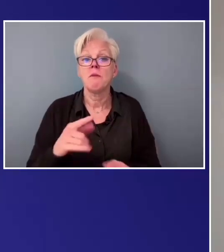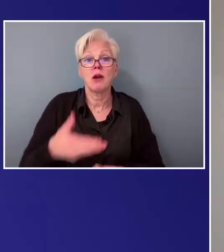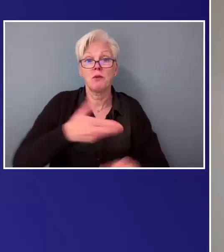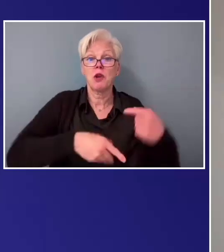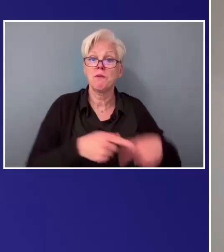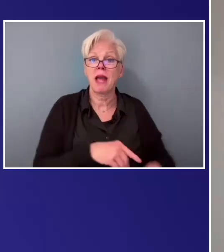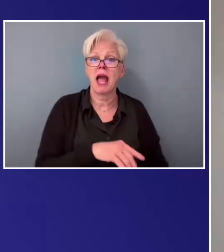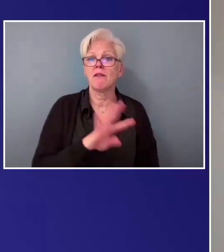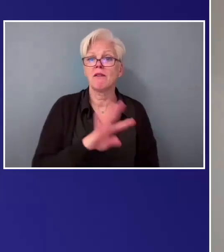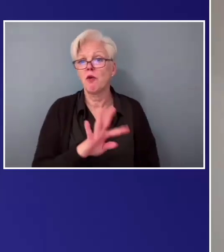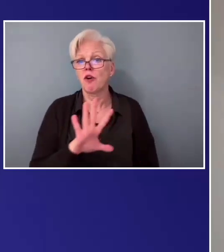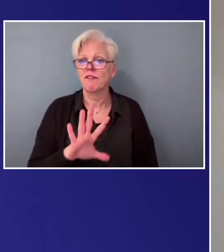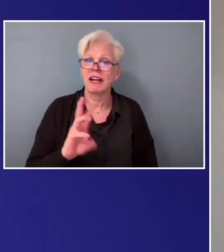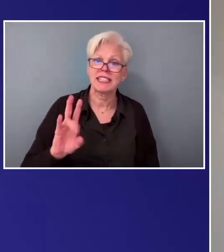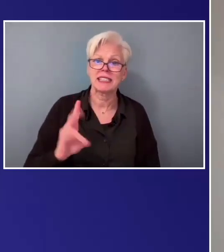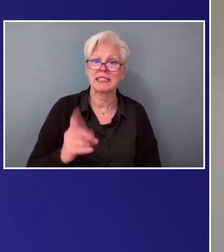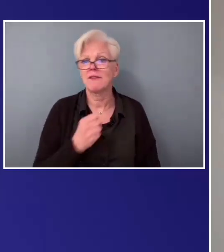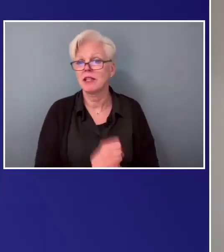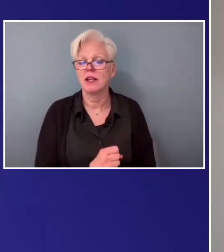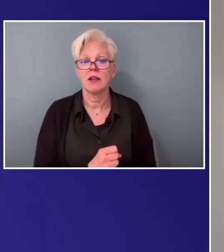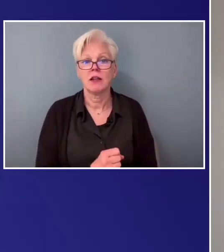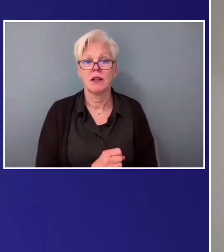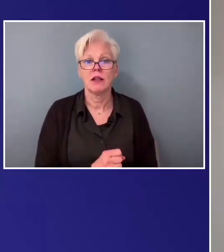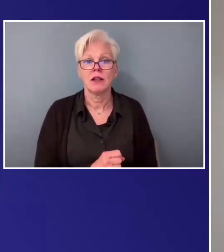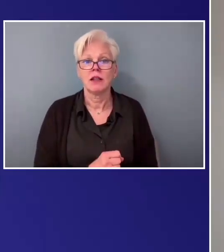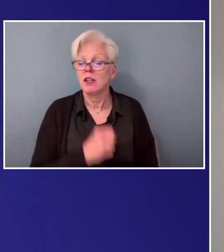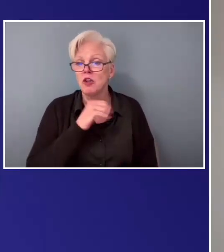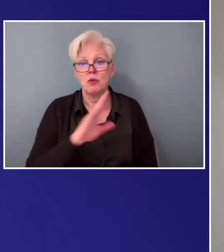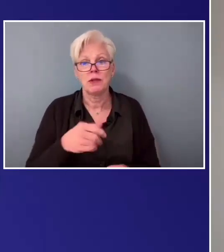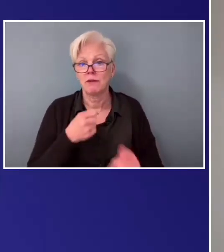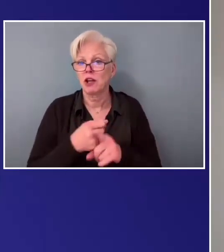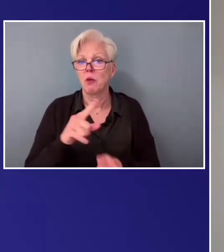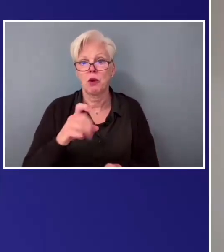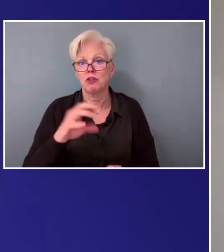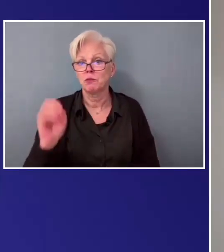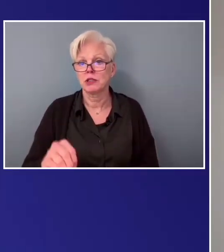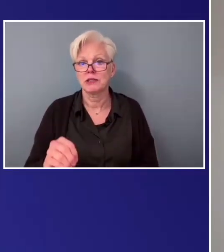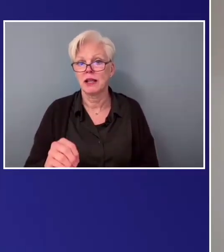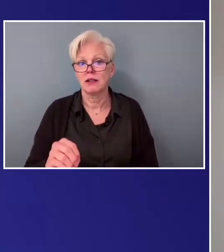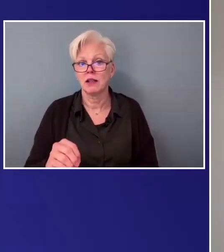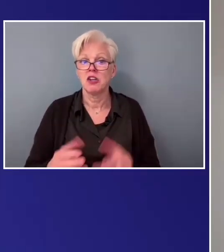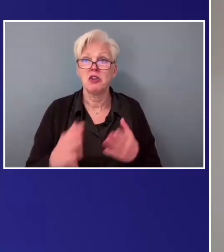seven years, you don't actually get up to 100%. You get up to maybe 95% instead of